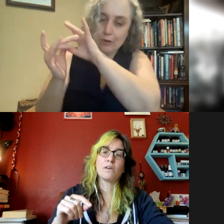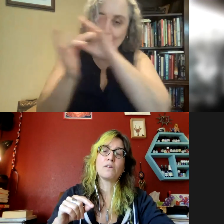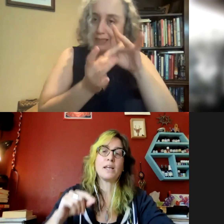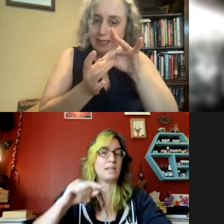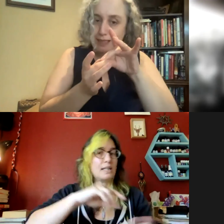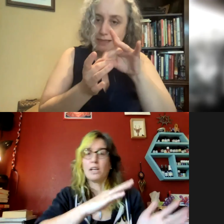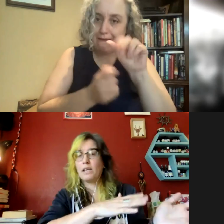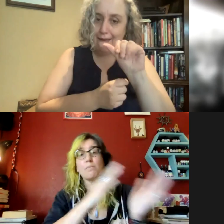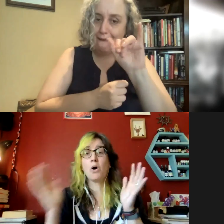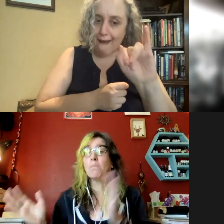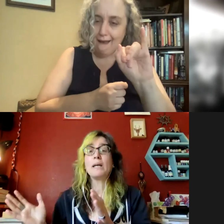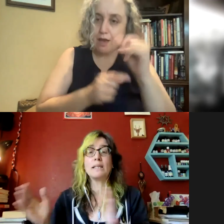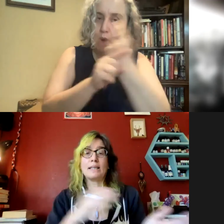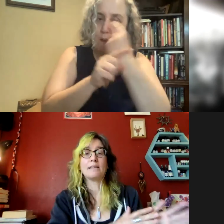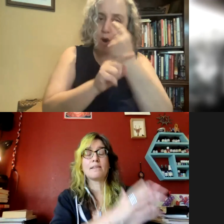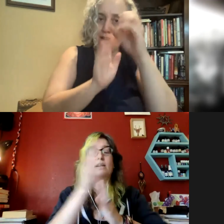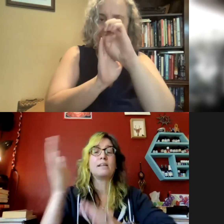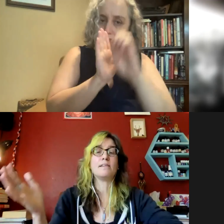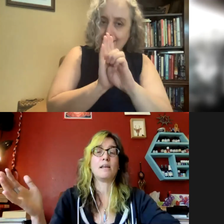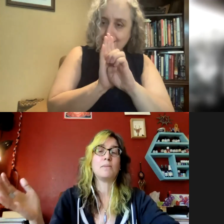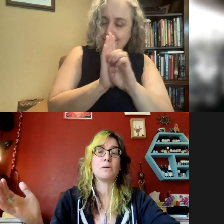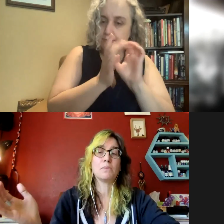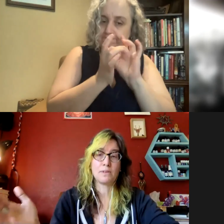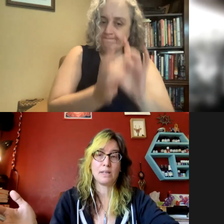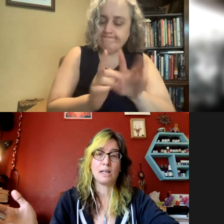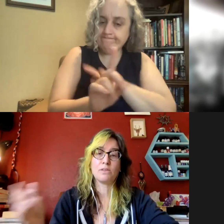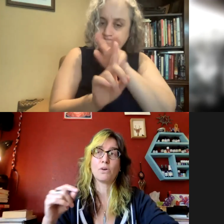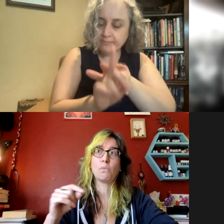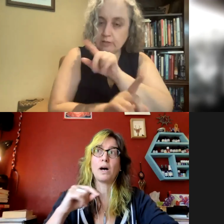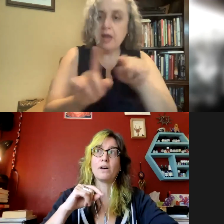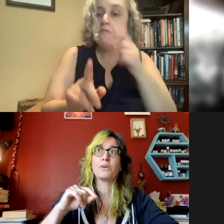Wendy Chisholm: I'm hoping that that's the same thing we'll see.